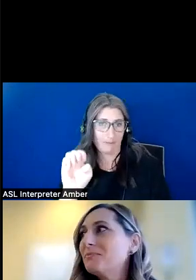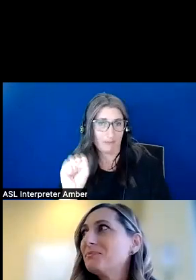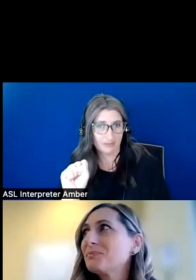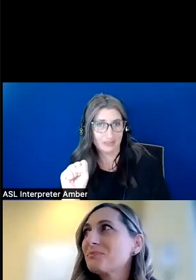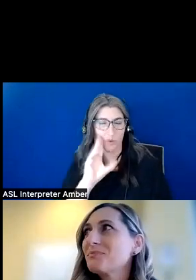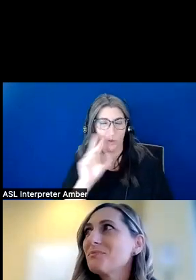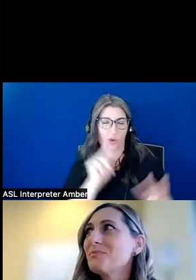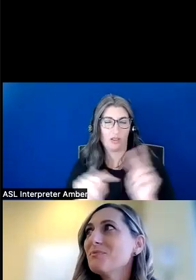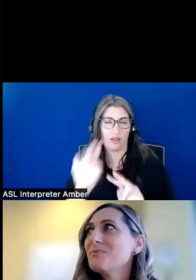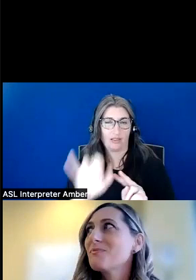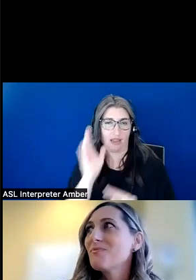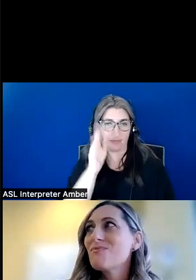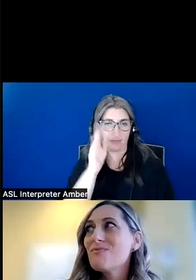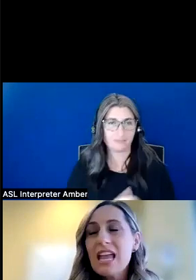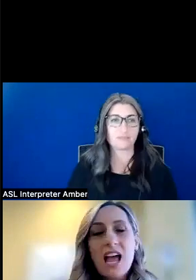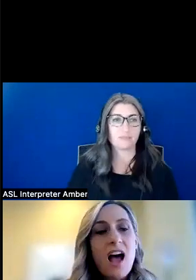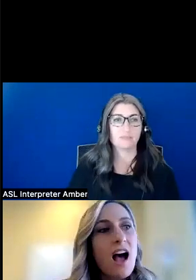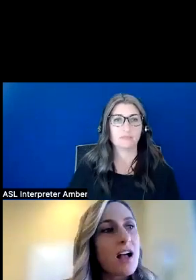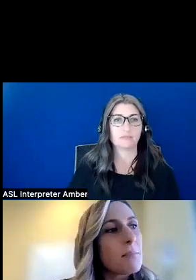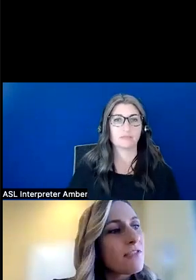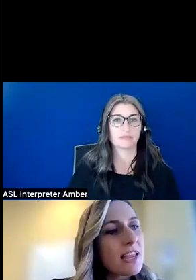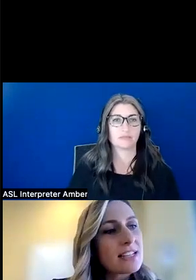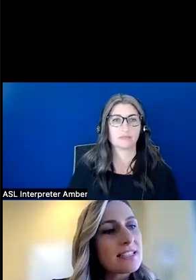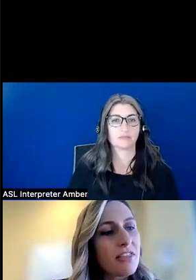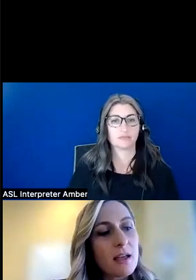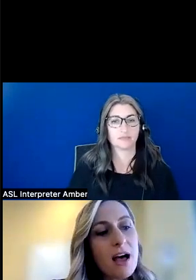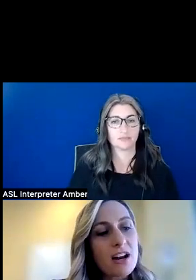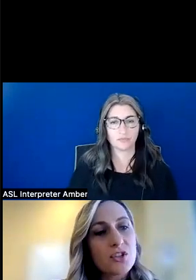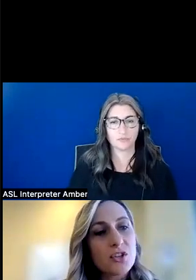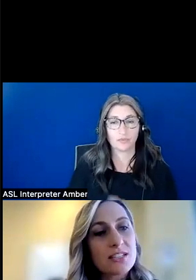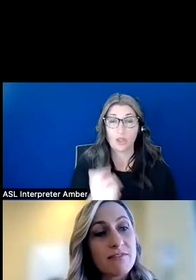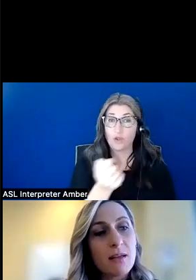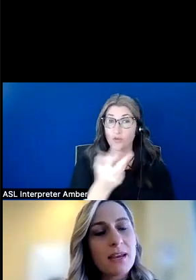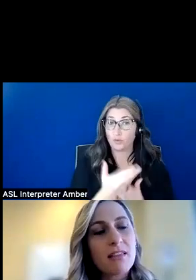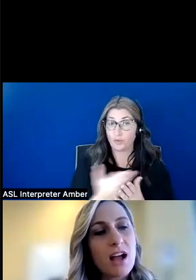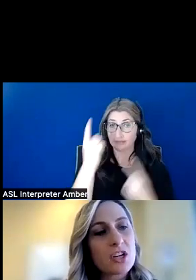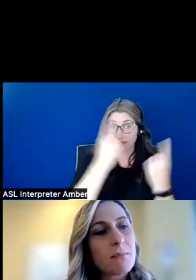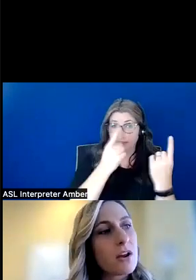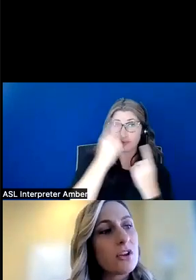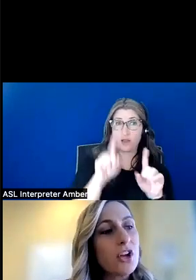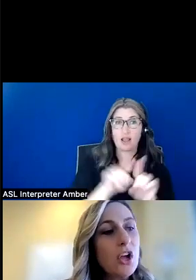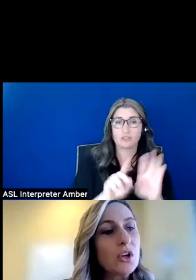A couple of things to think about as you're developing a logic model.